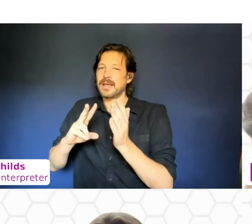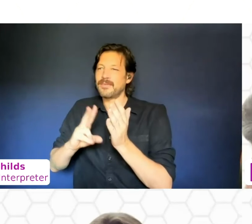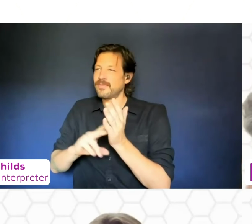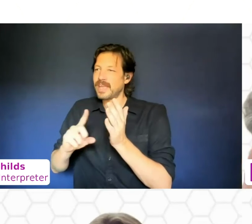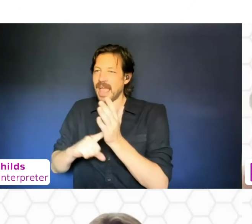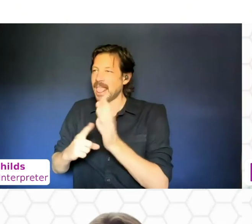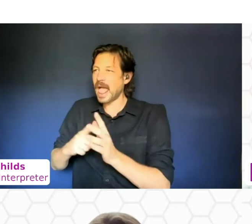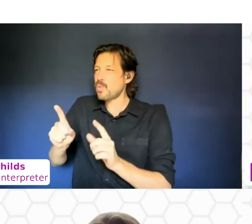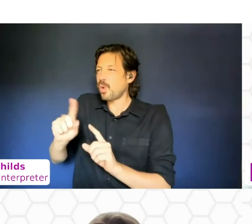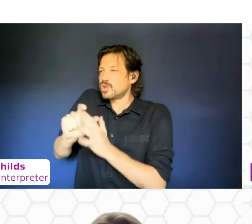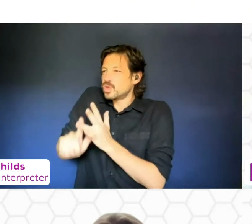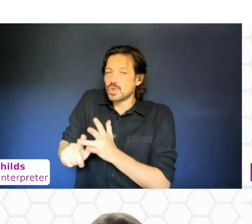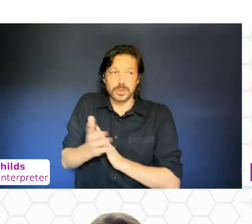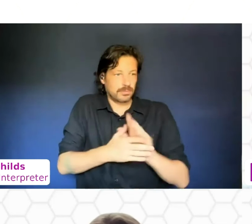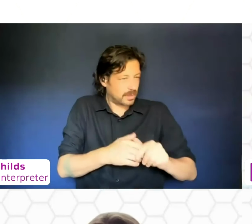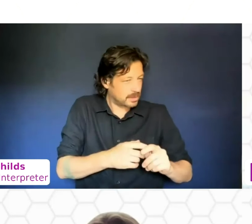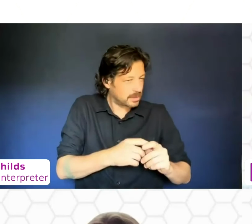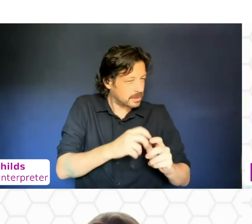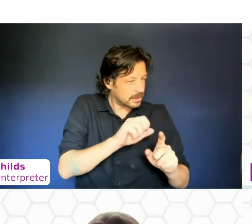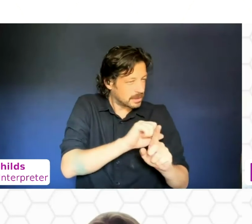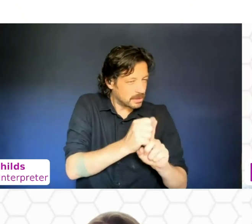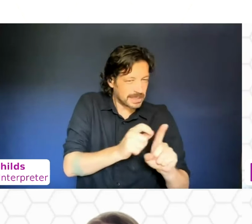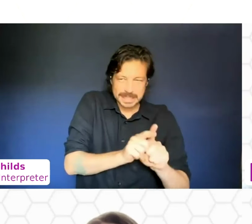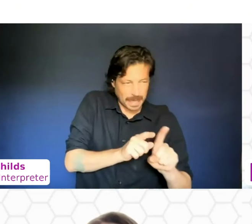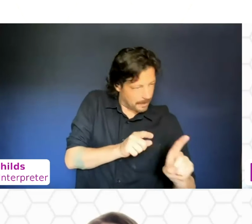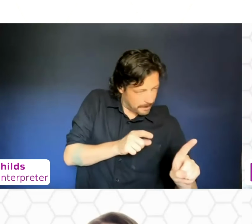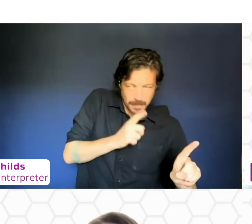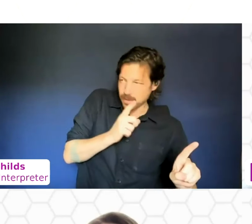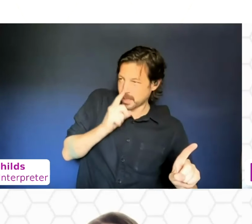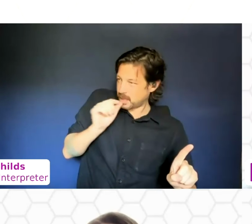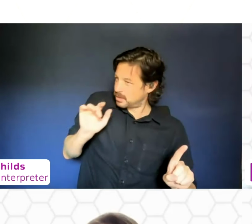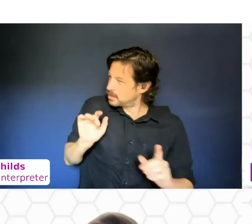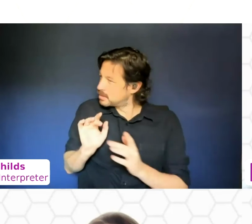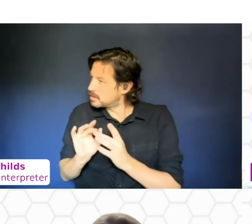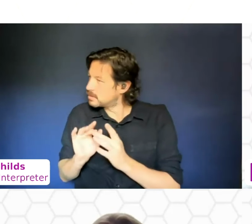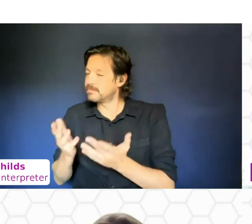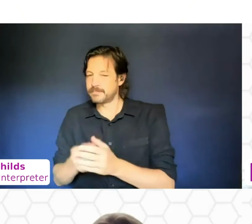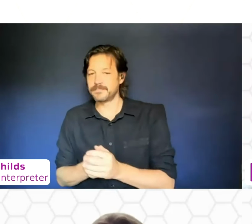in touch with you and unpack some of the things further. Now we've had a number of questions in